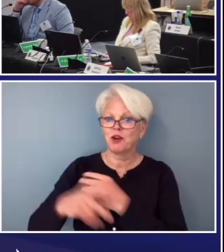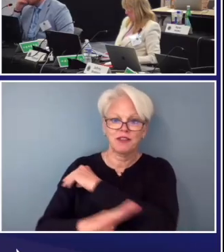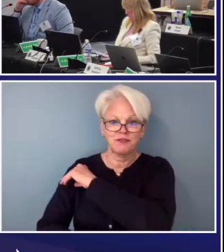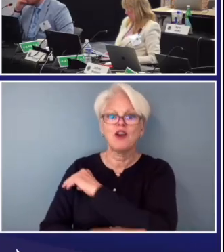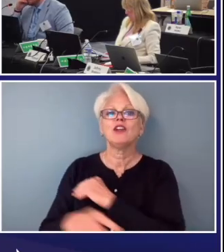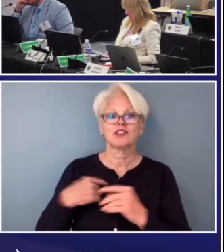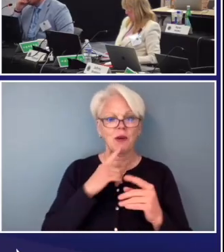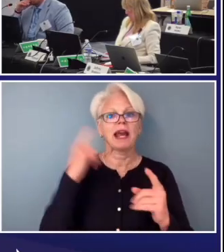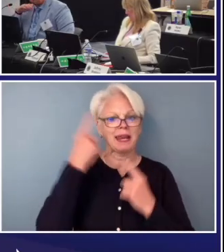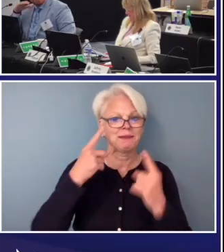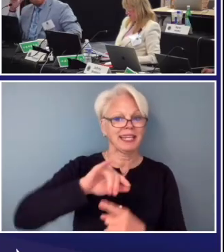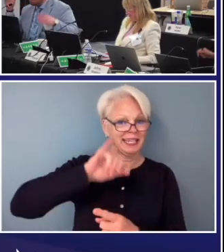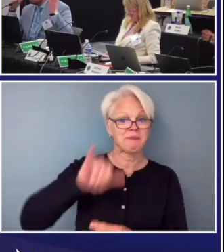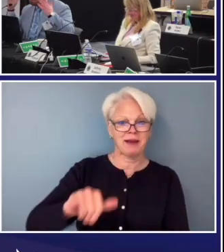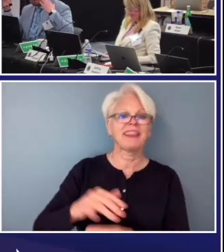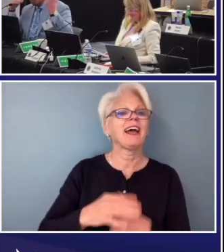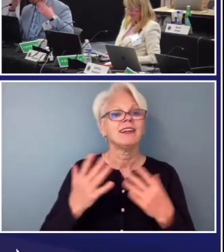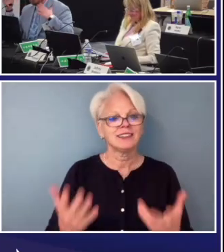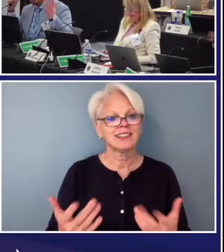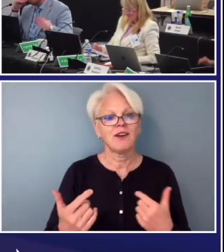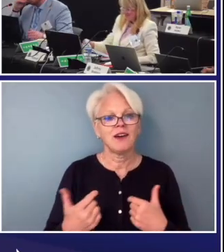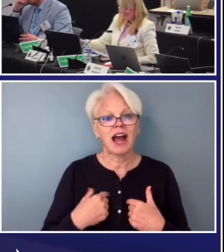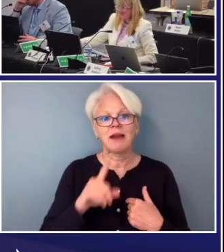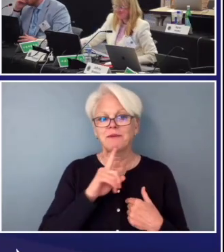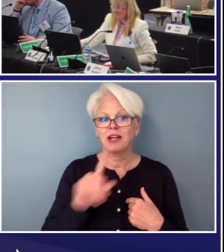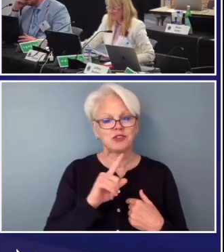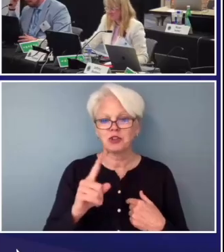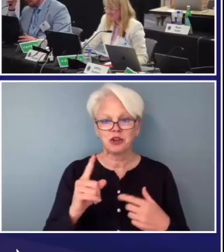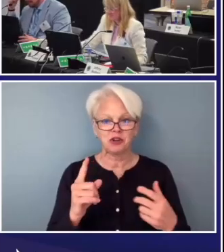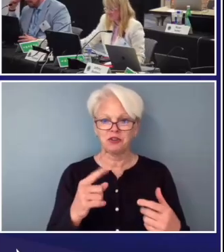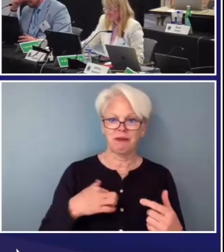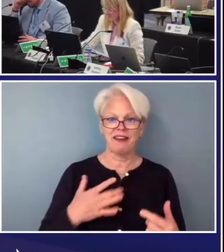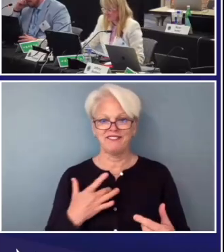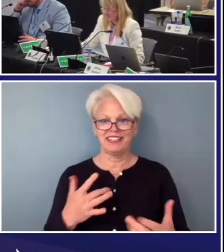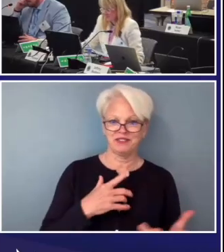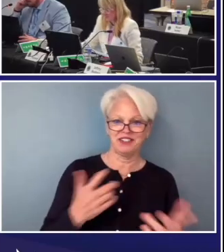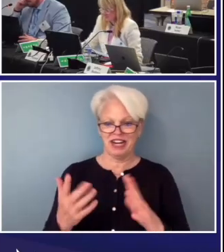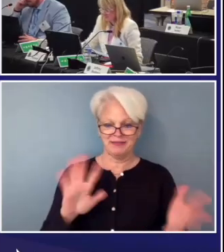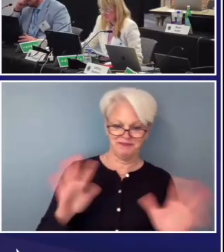So, um, you know, I am not sure where I fall on it, but I, but I am gonna, um, you know, turn my